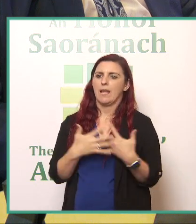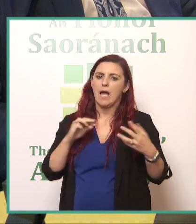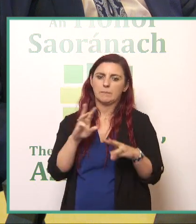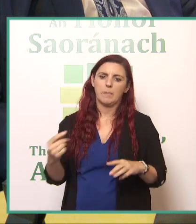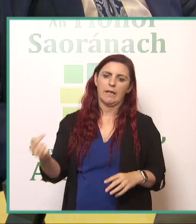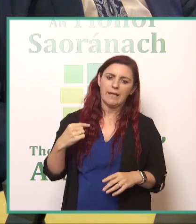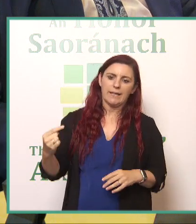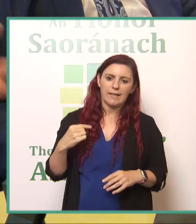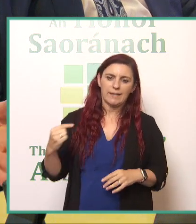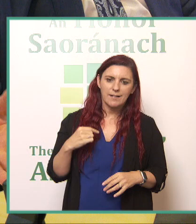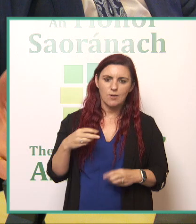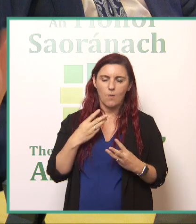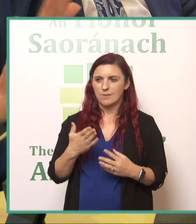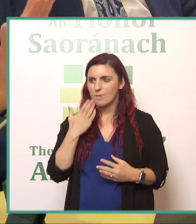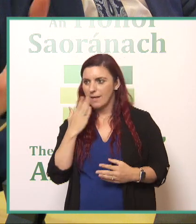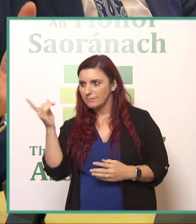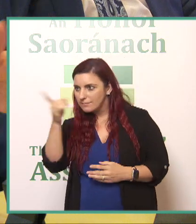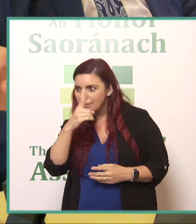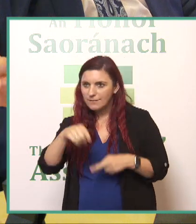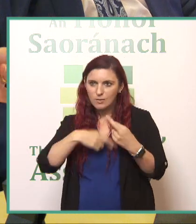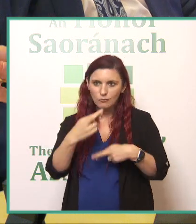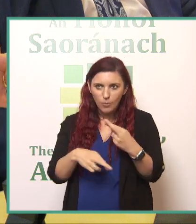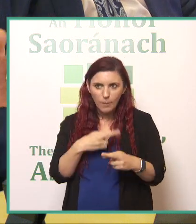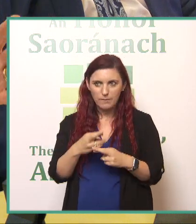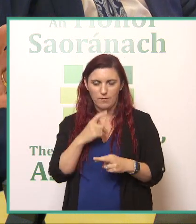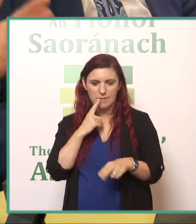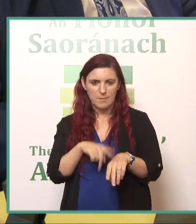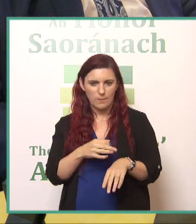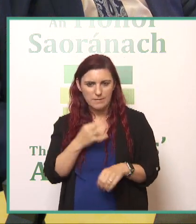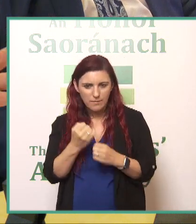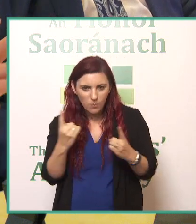so I want to thank the room for the reception you've given everybody for the attentiveness